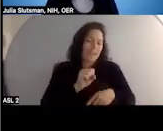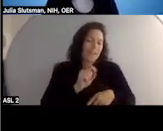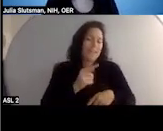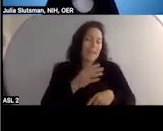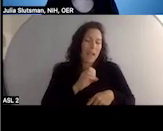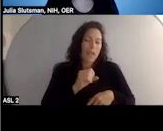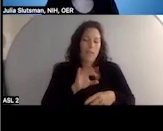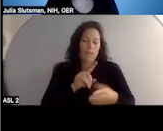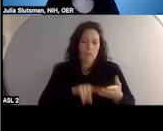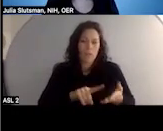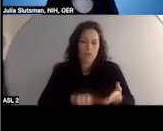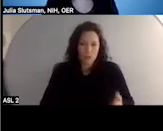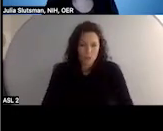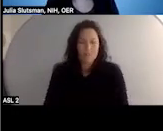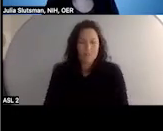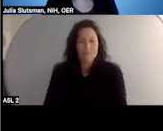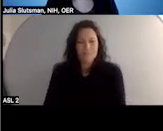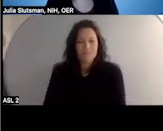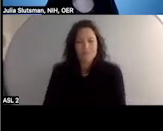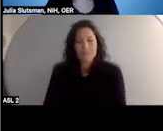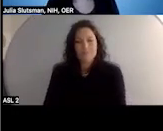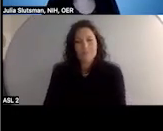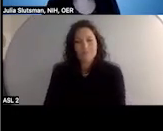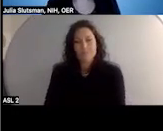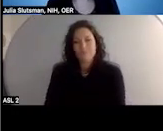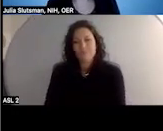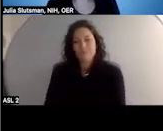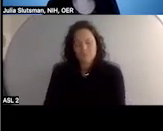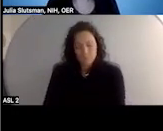we have some additional guidances to help support this planning process.